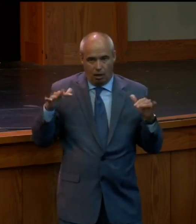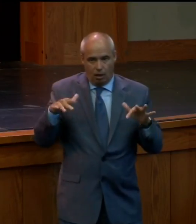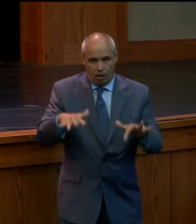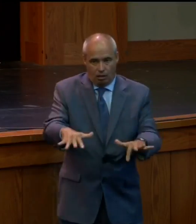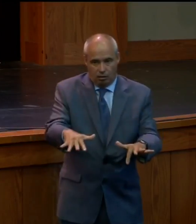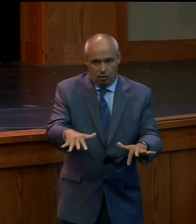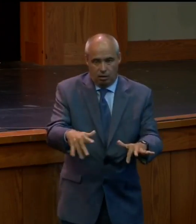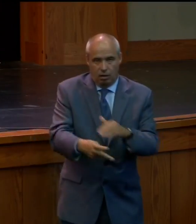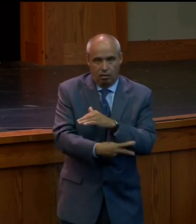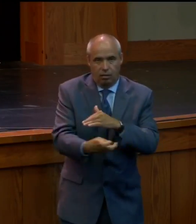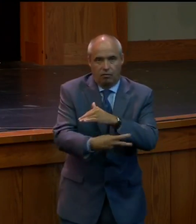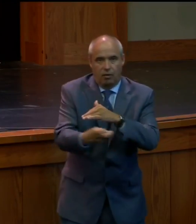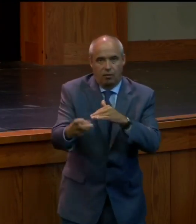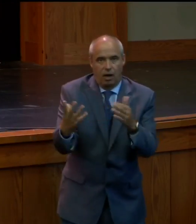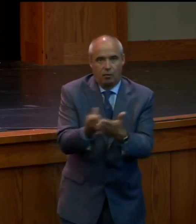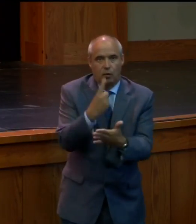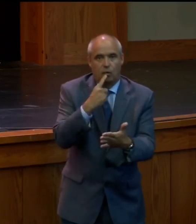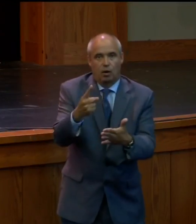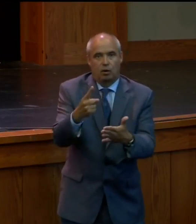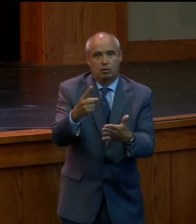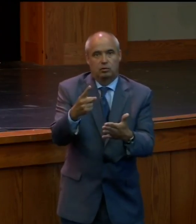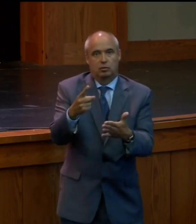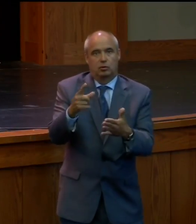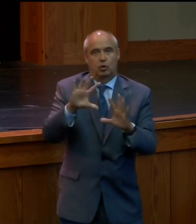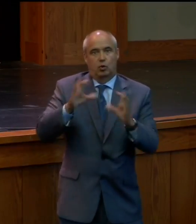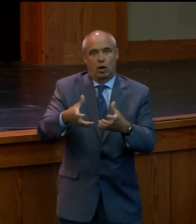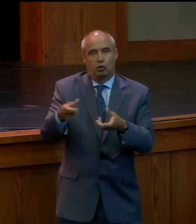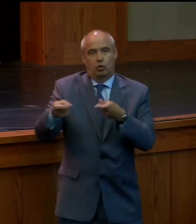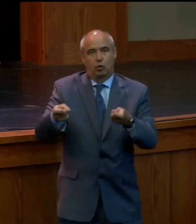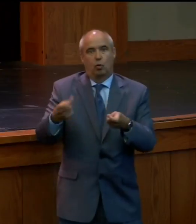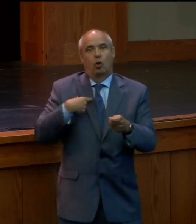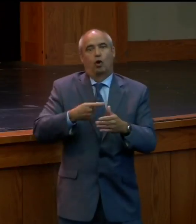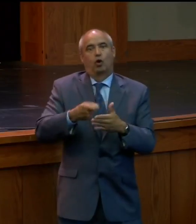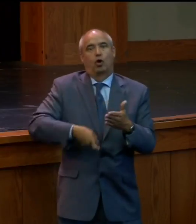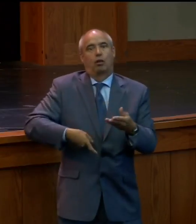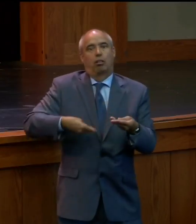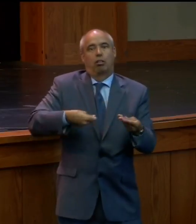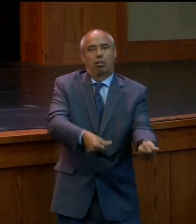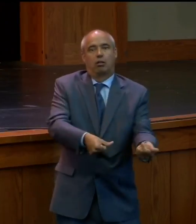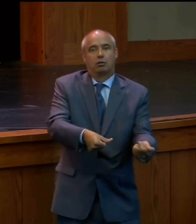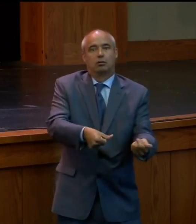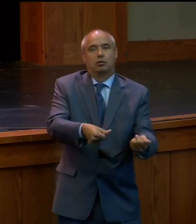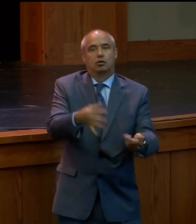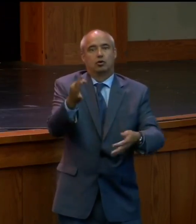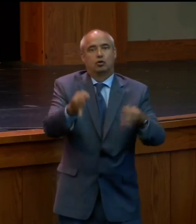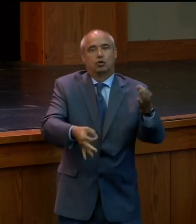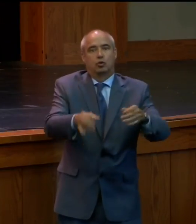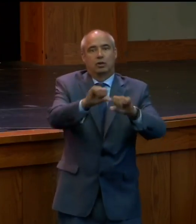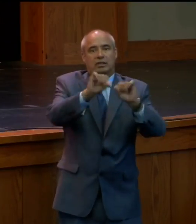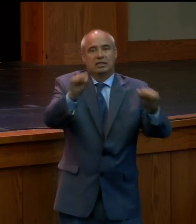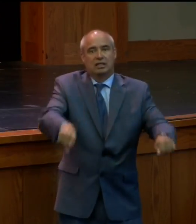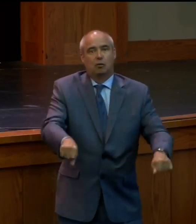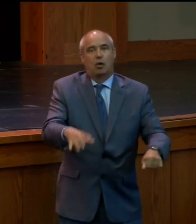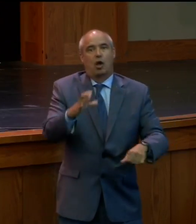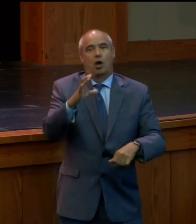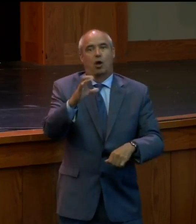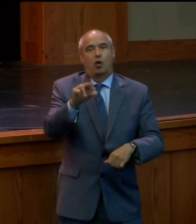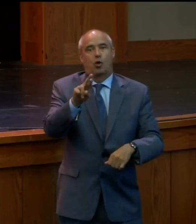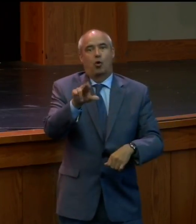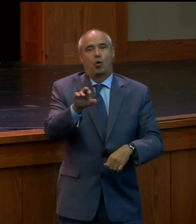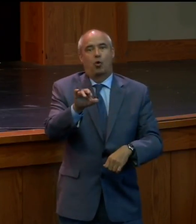CROWD CONTROL, THE COST TO US OF A JUDICIAL SYSTEM AND CRIME AND